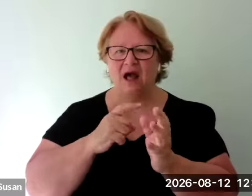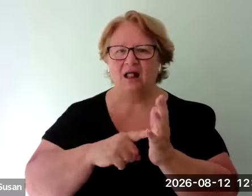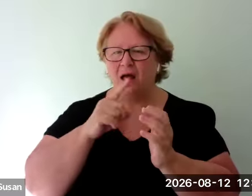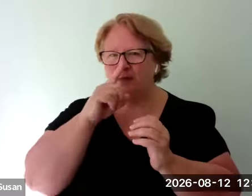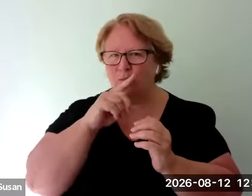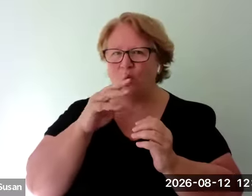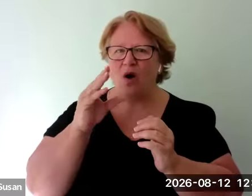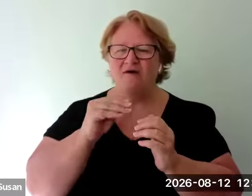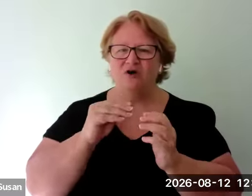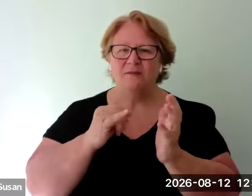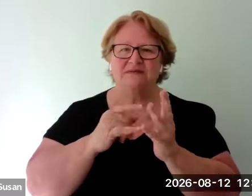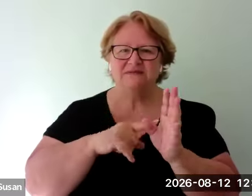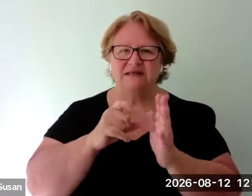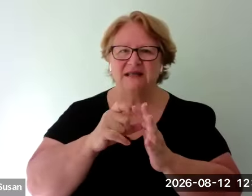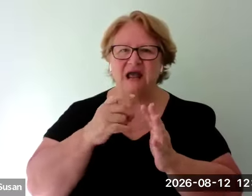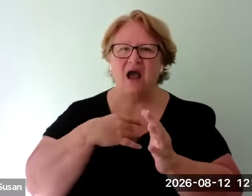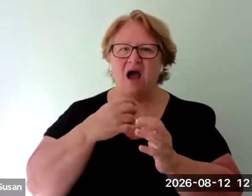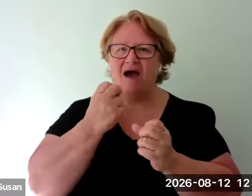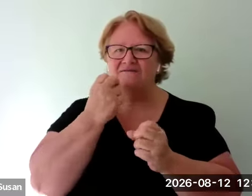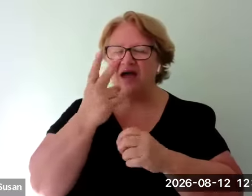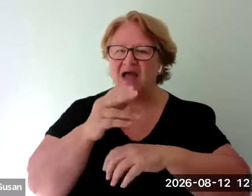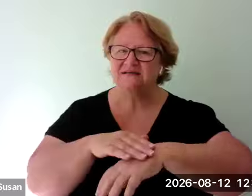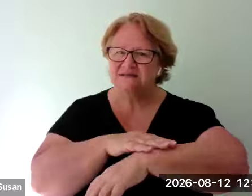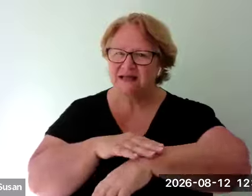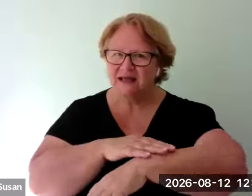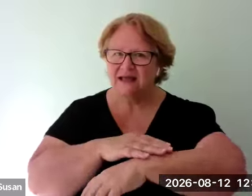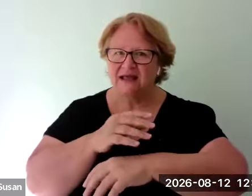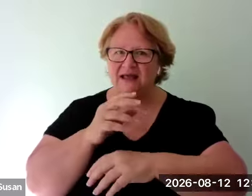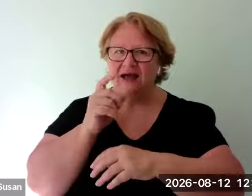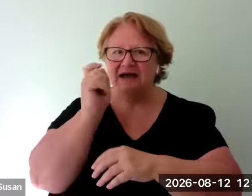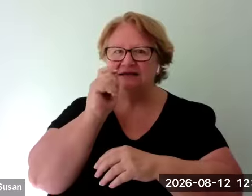everyone. My name is Catherin Raffaele or the...of the NDRP.